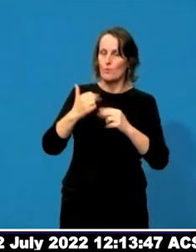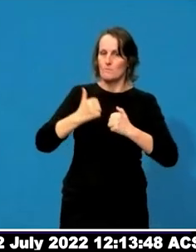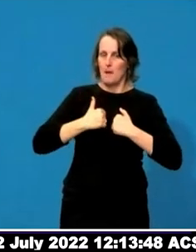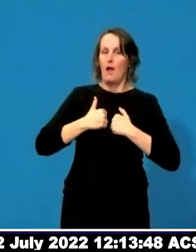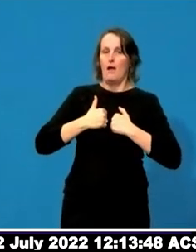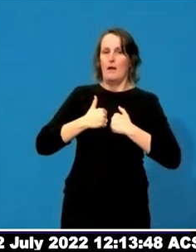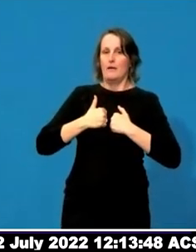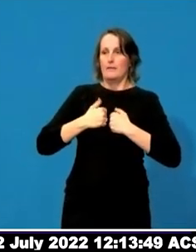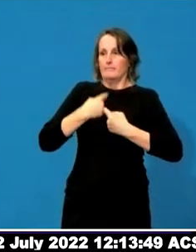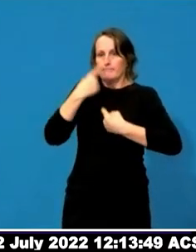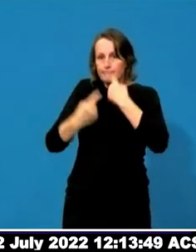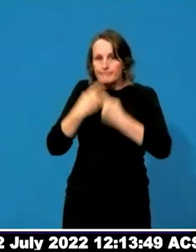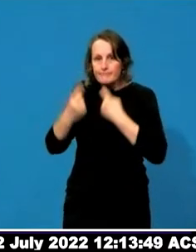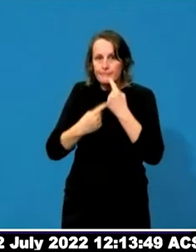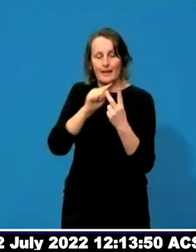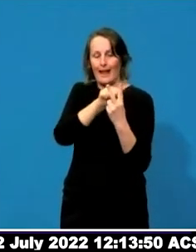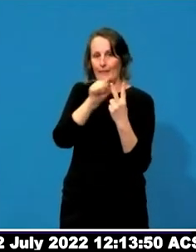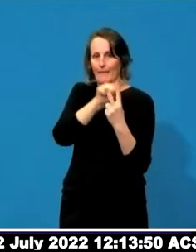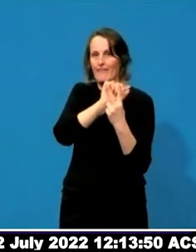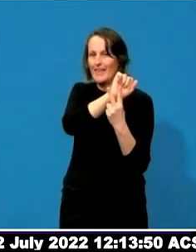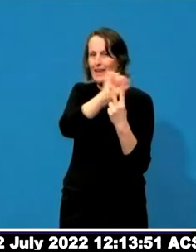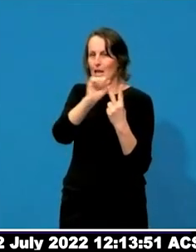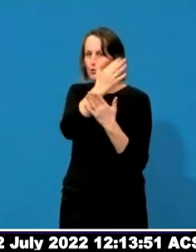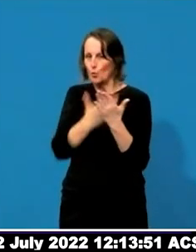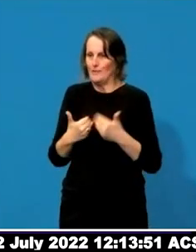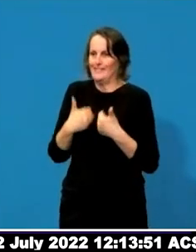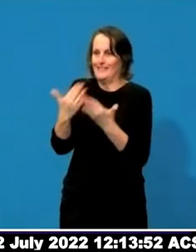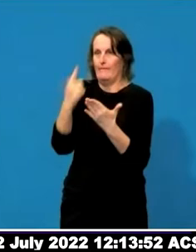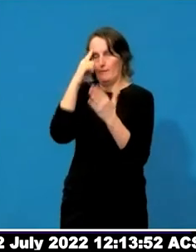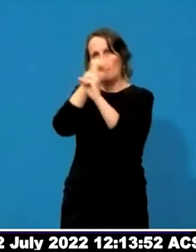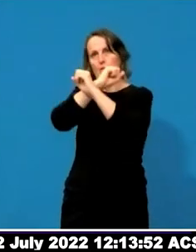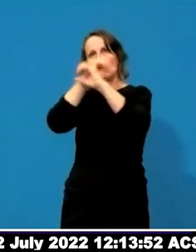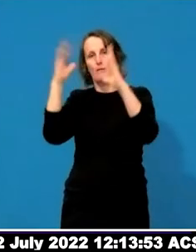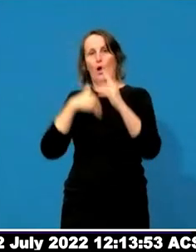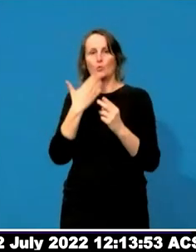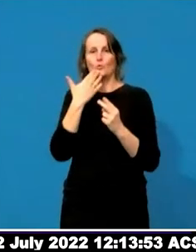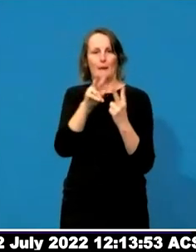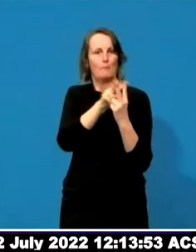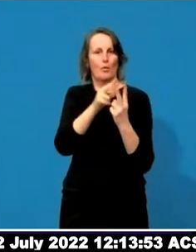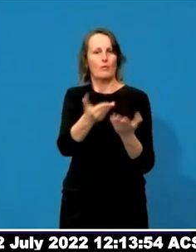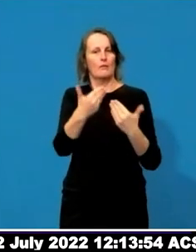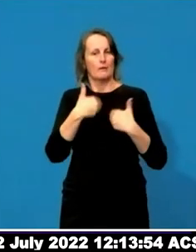So I would like to acknowledge that and thank you for the opportunity and the work that the Commission is doing.